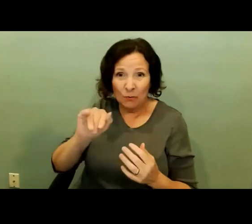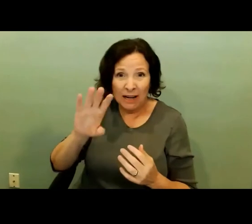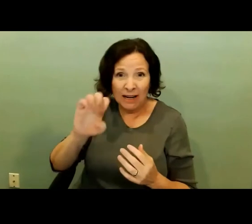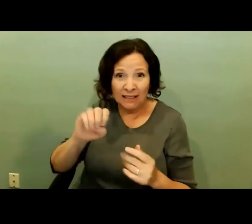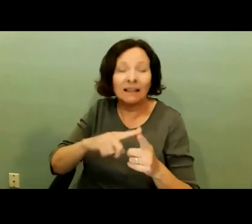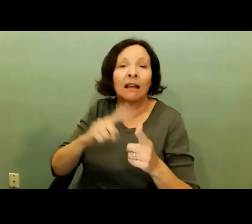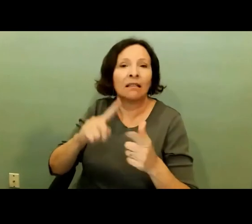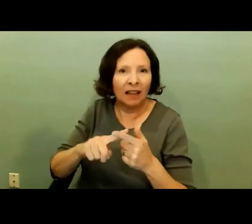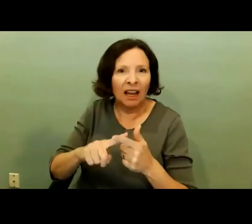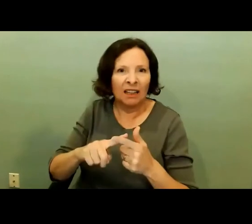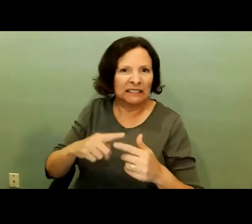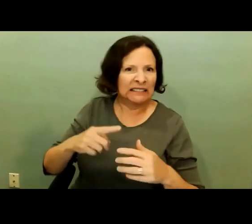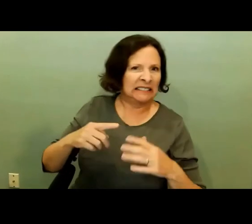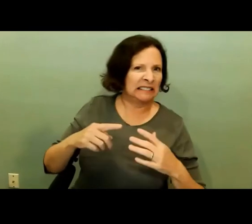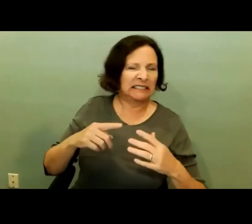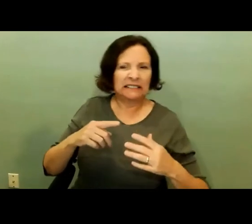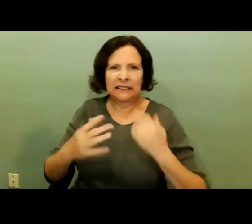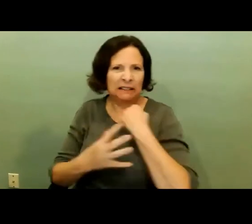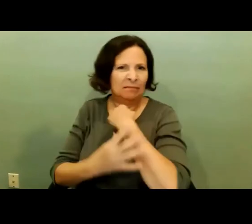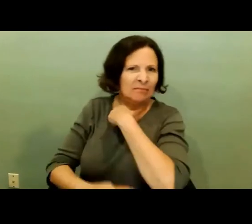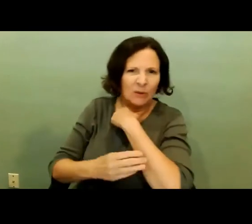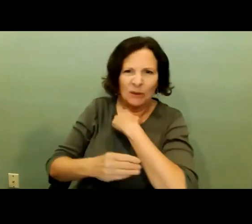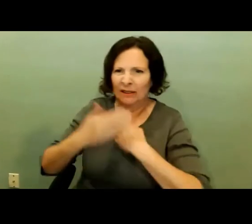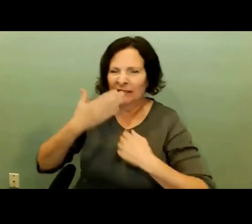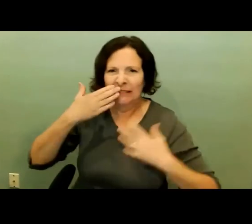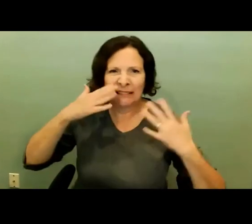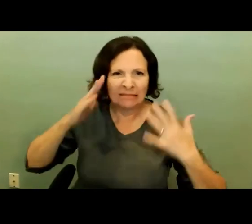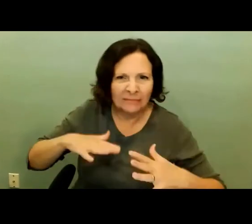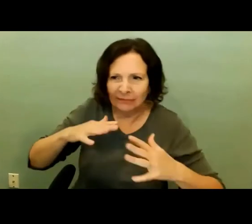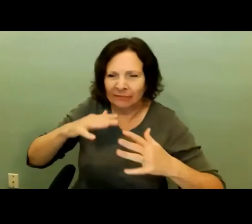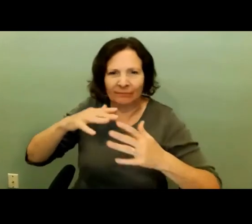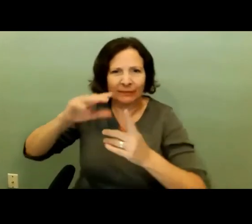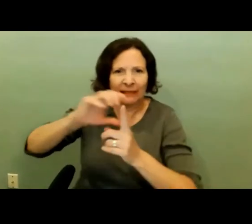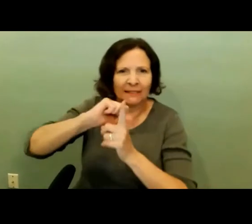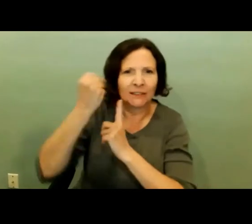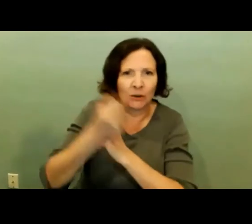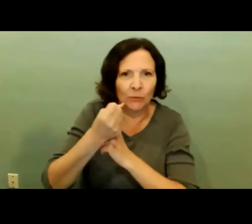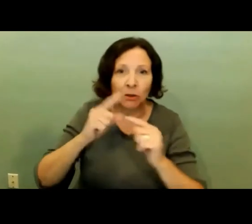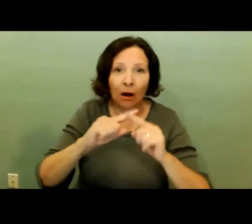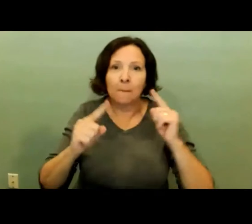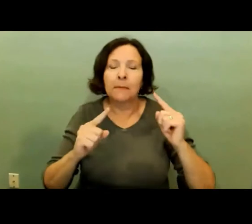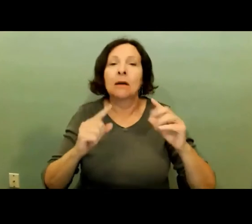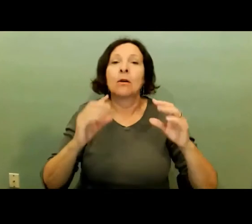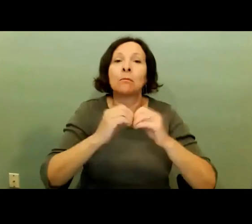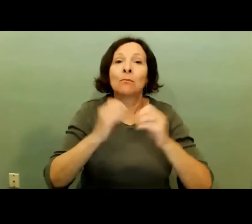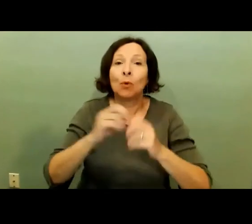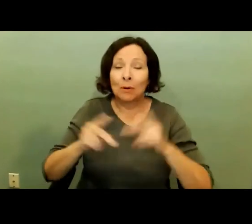comfortable in choosing who they want to associate with. For now we are finding that despite their